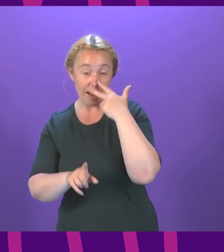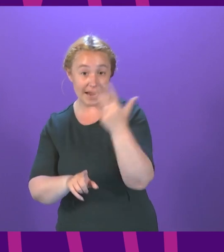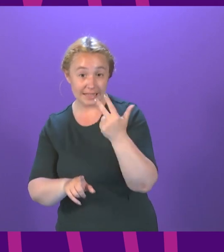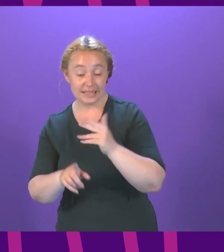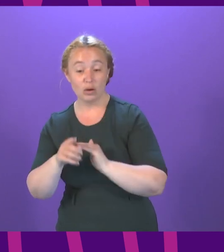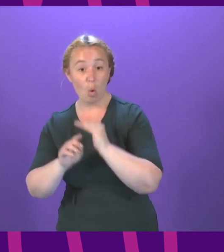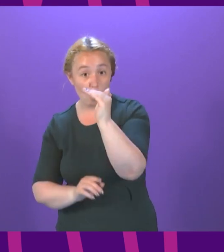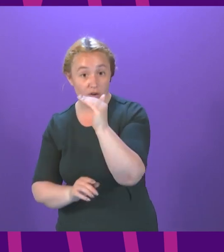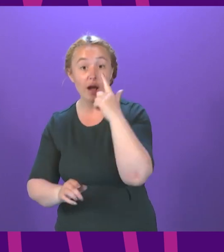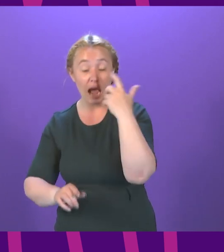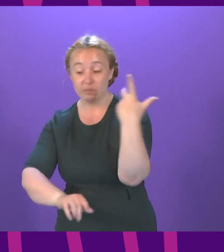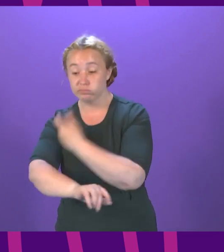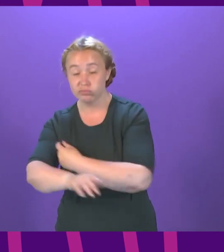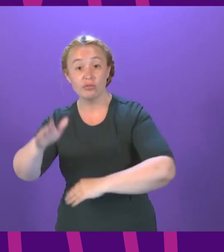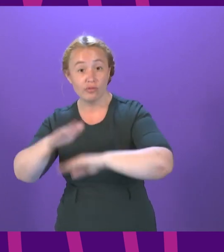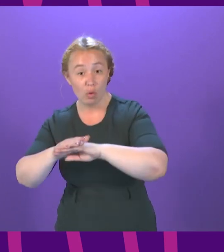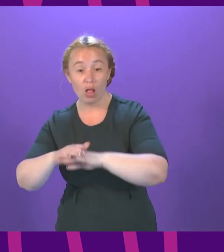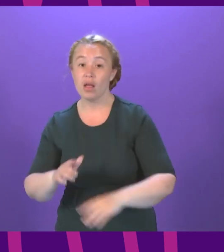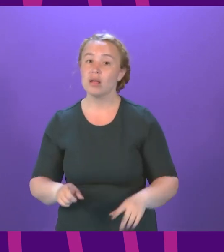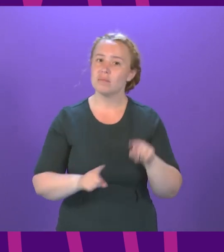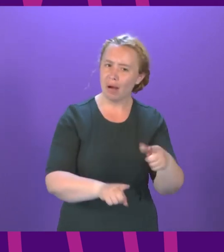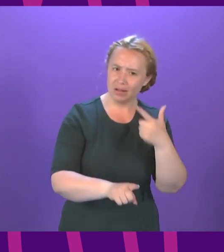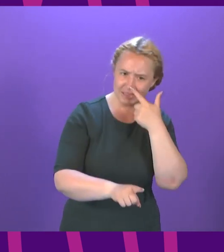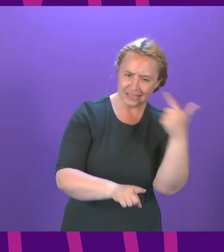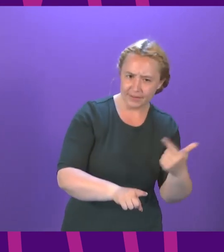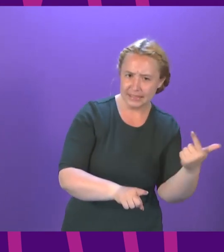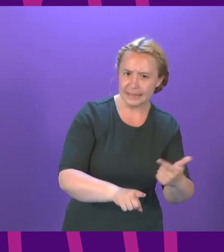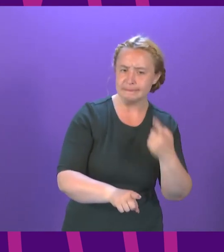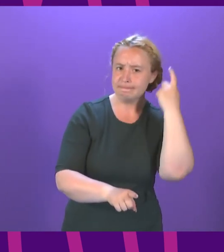Some important issues are involved. We have talked about the work that we are doing